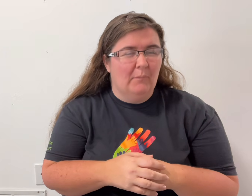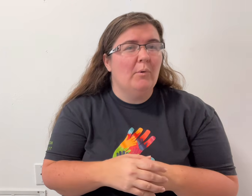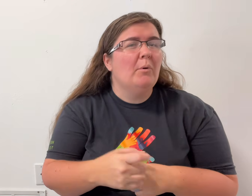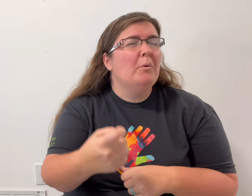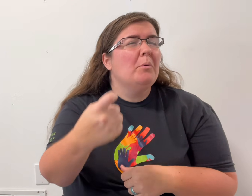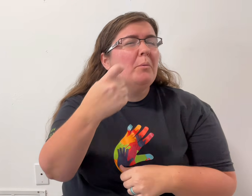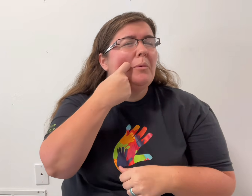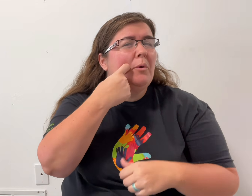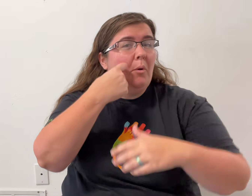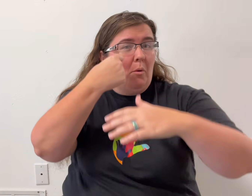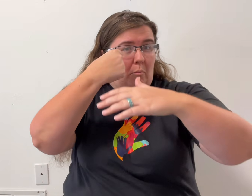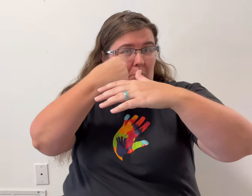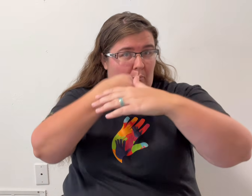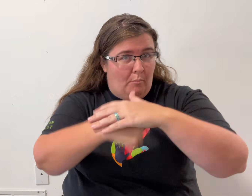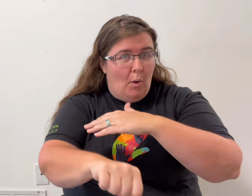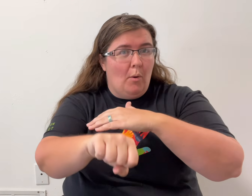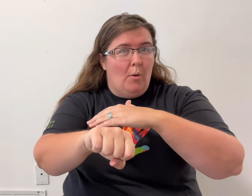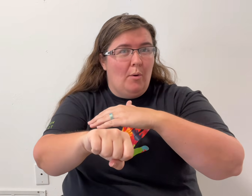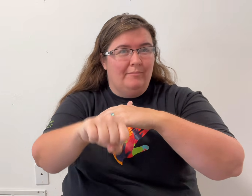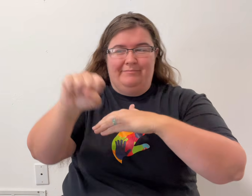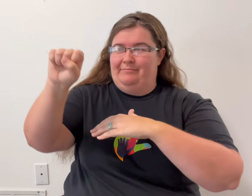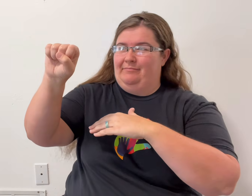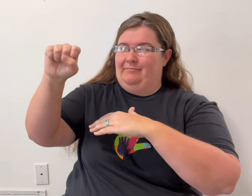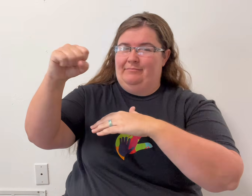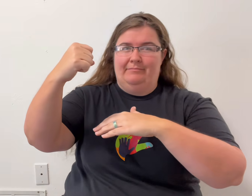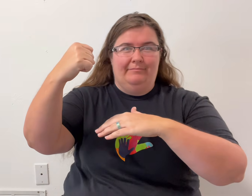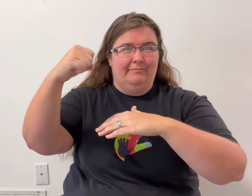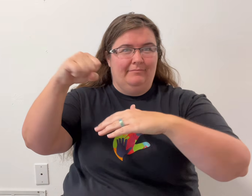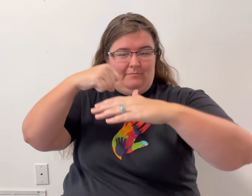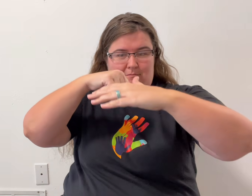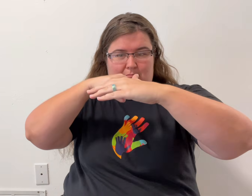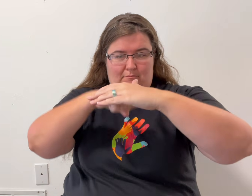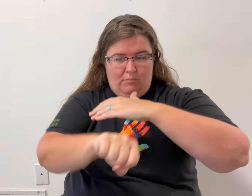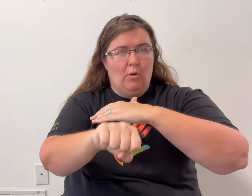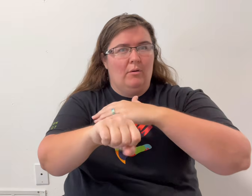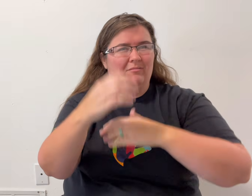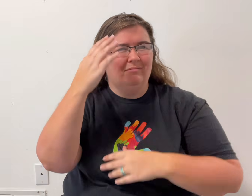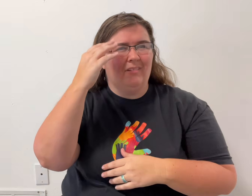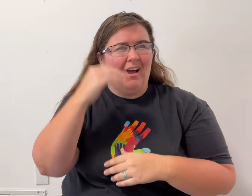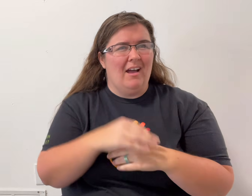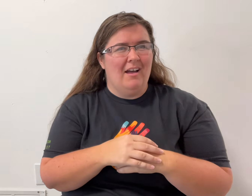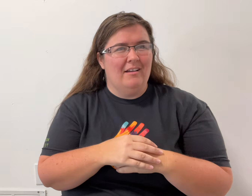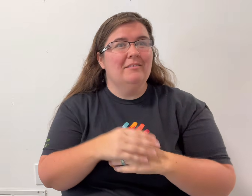RECENT then the sign for BORN Why?